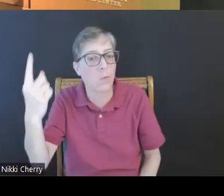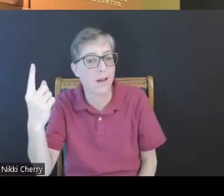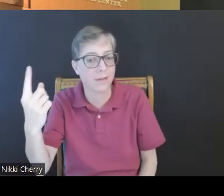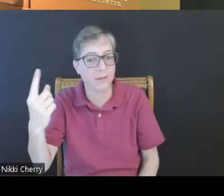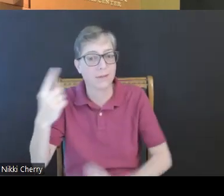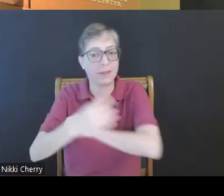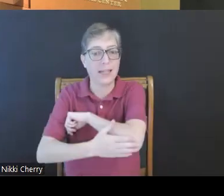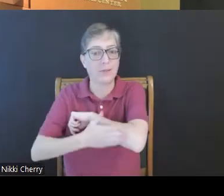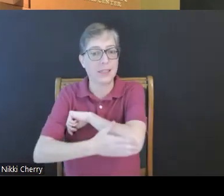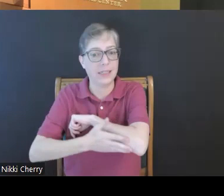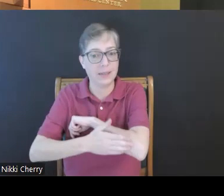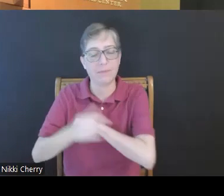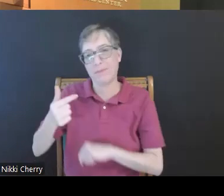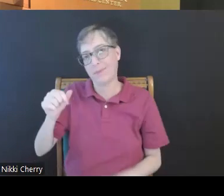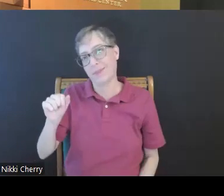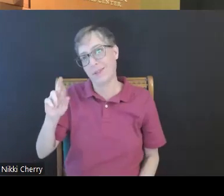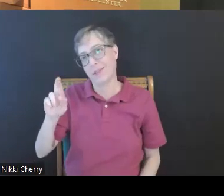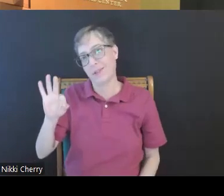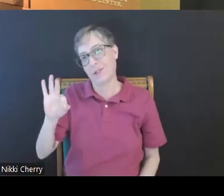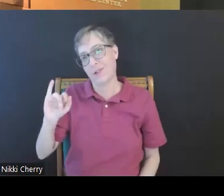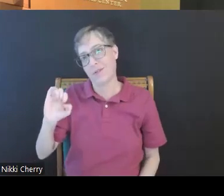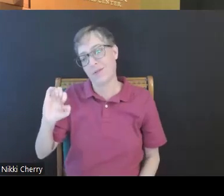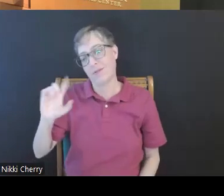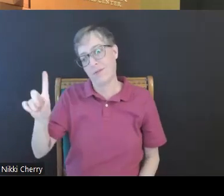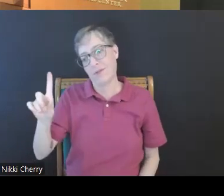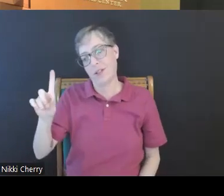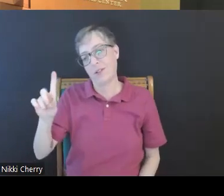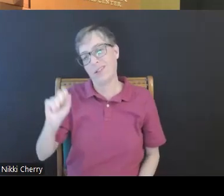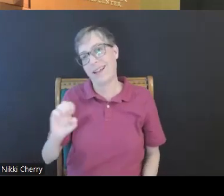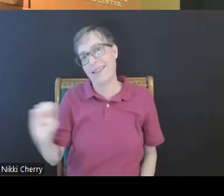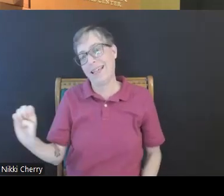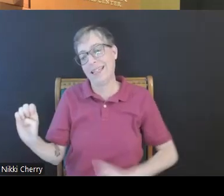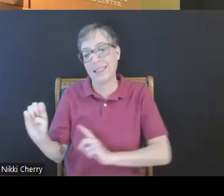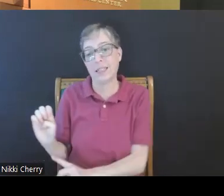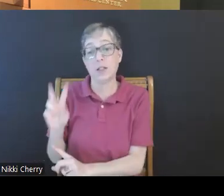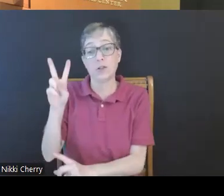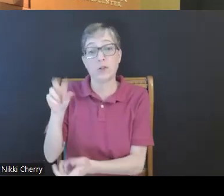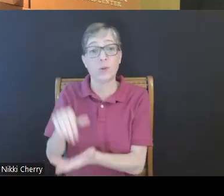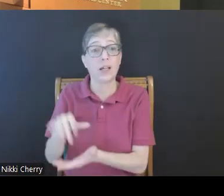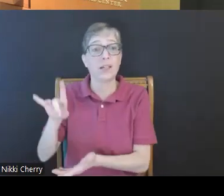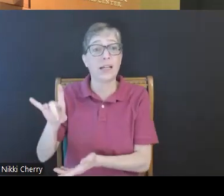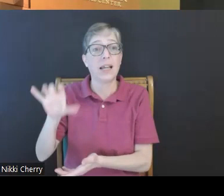the south east of our state there is 2800 people who live there so it's not a a super populated